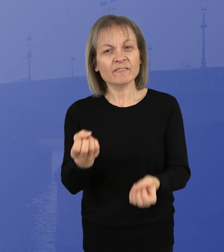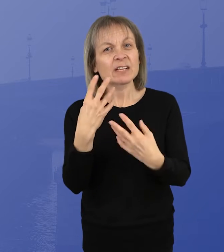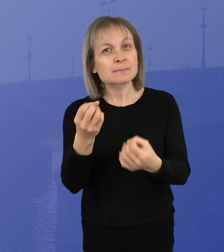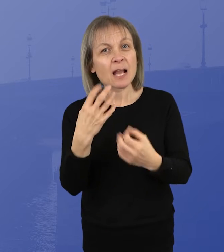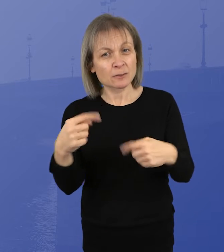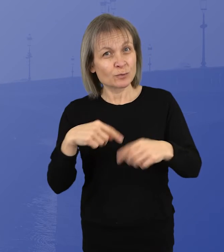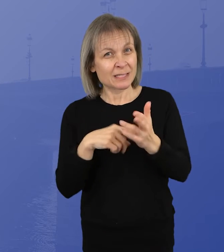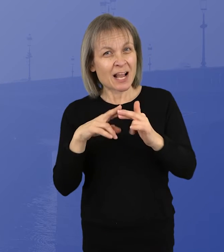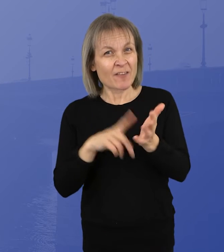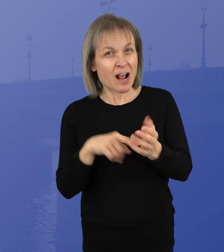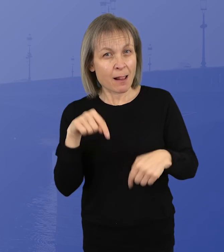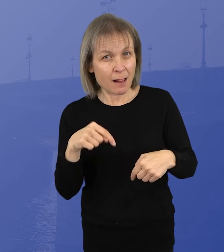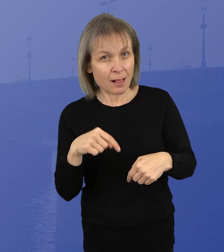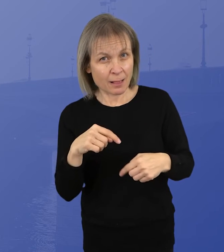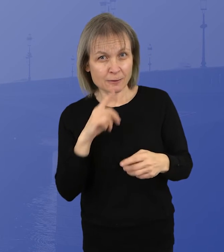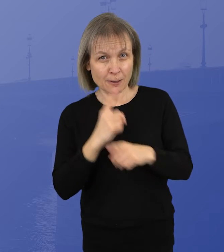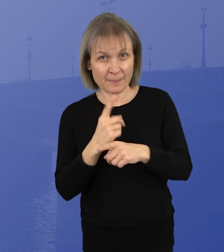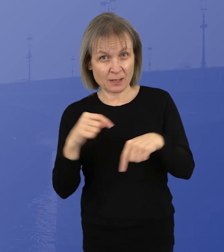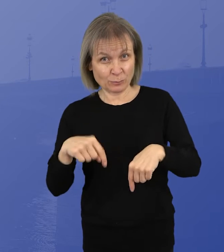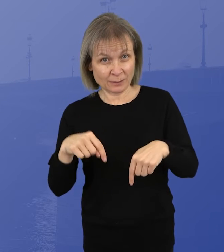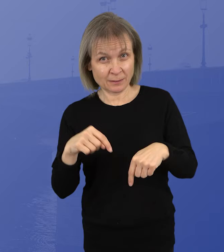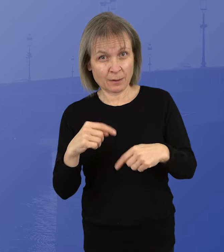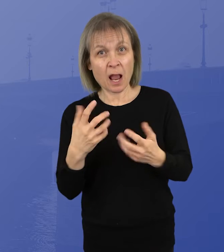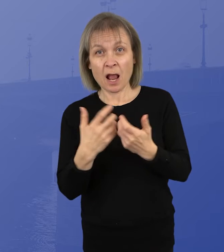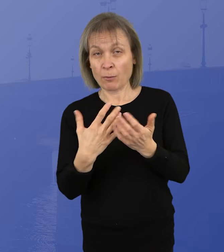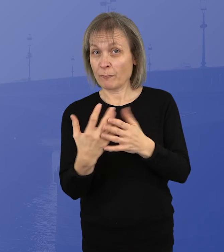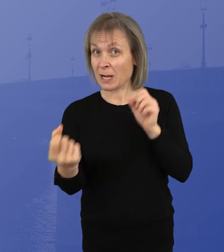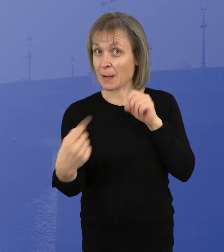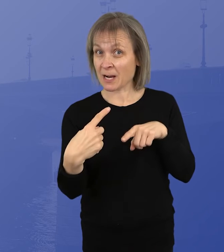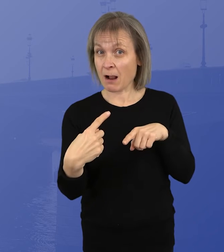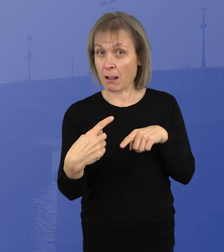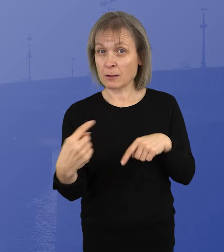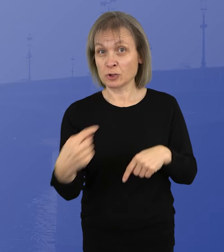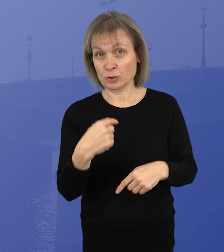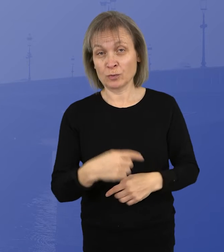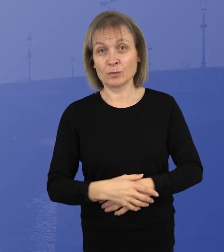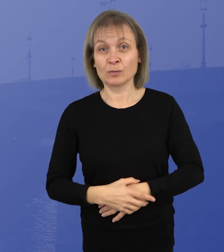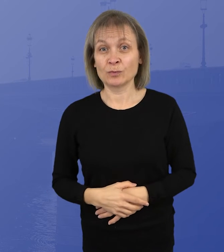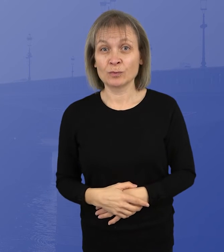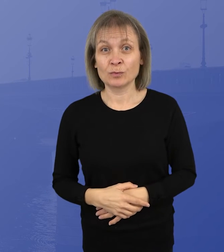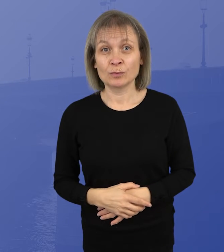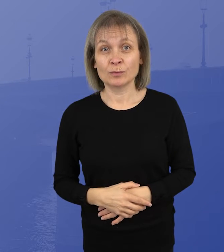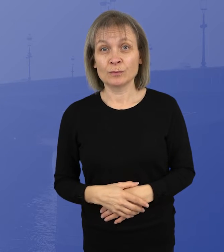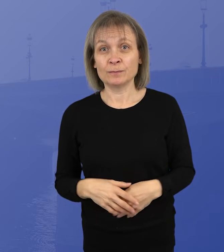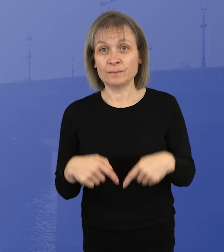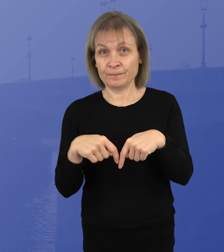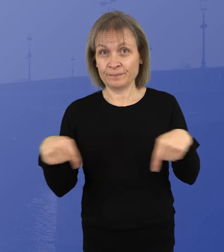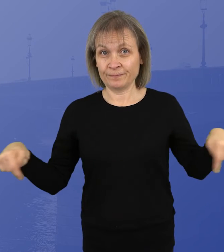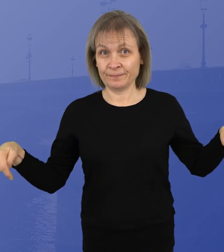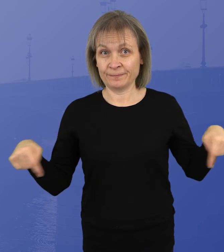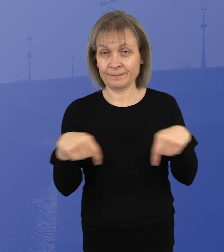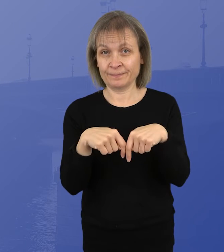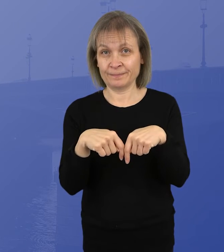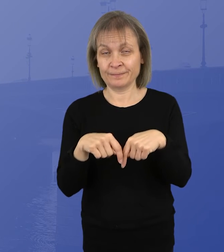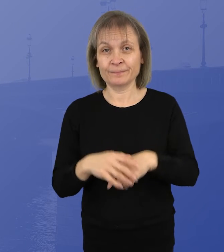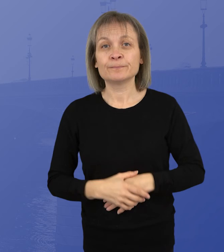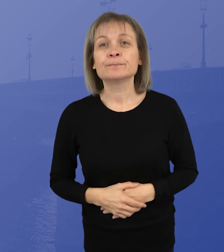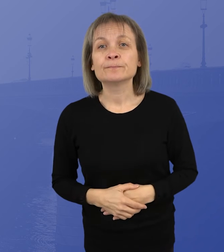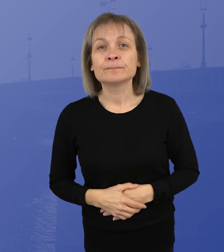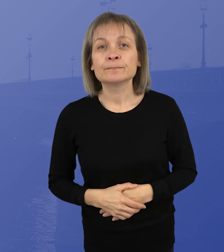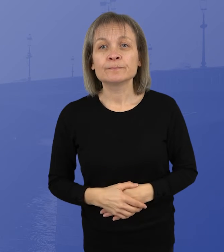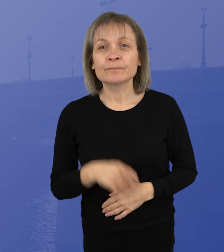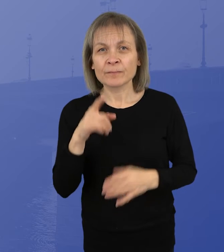Please give TfL your feedback on the new bus routes by sending an email to haveyoursay@tfl.gov.uk